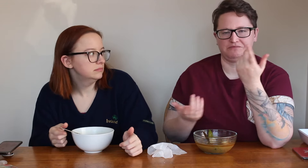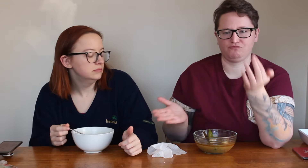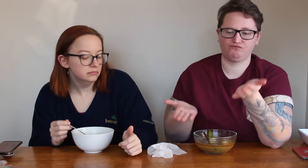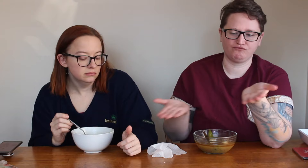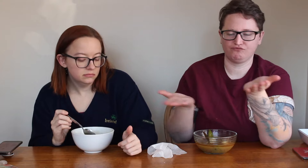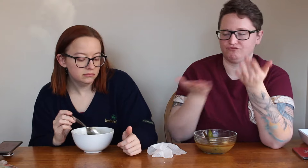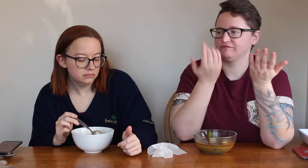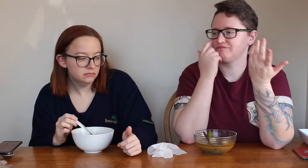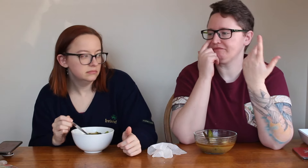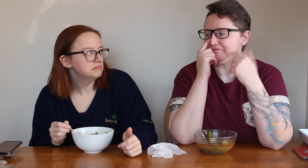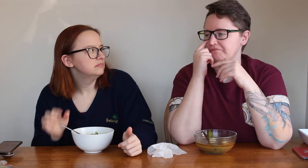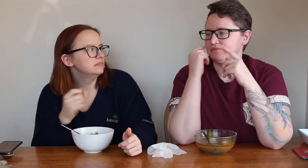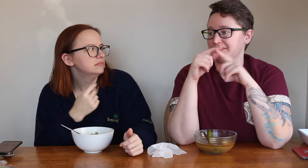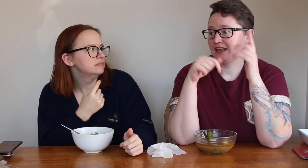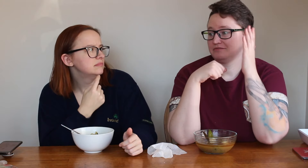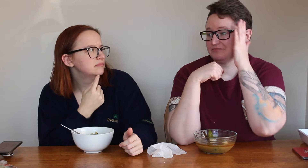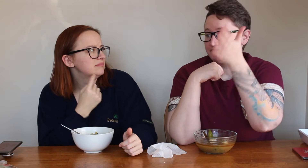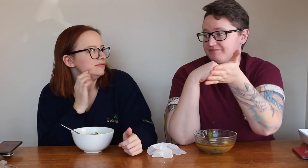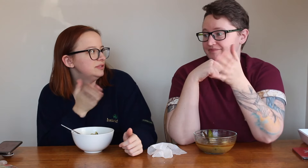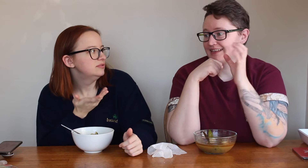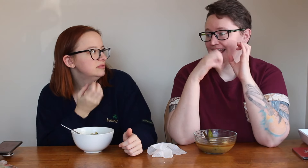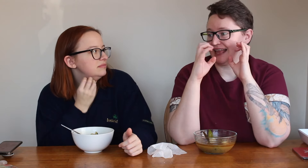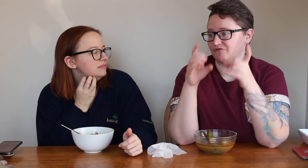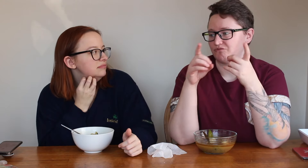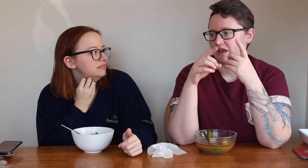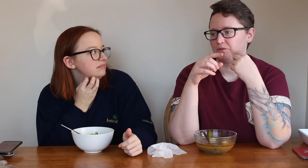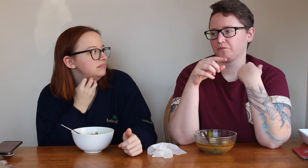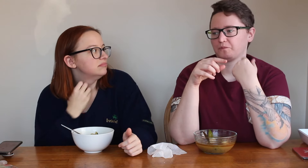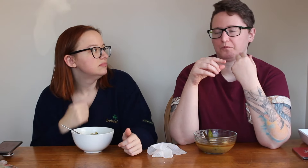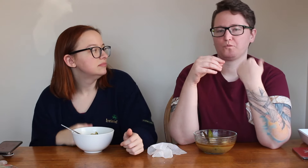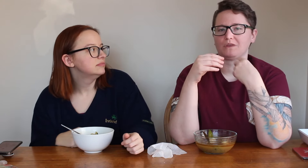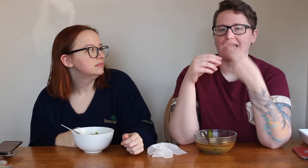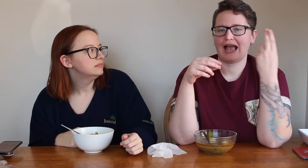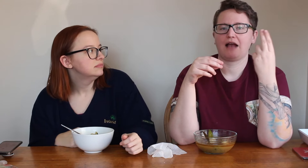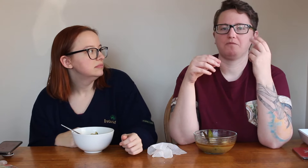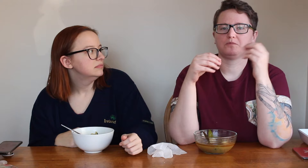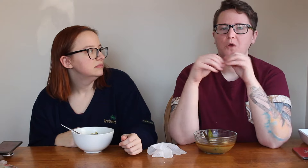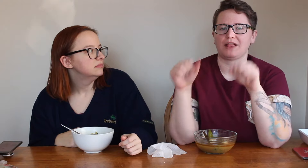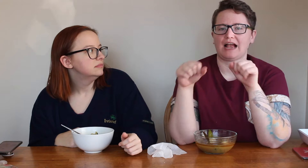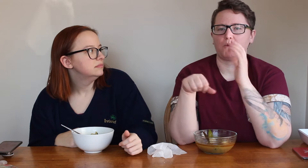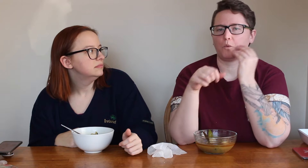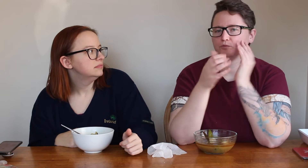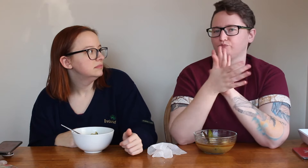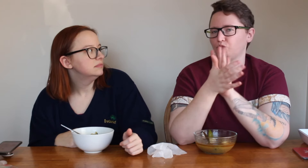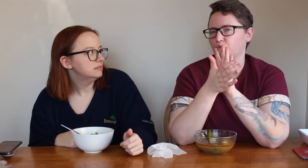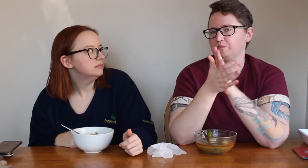Like physical education in that we let him climb up his little Pikler triangle and we encourage him to you know, use his